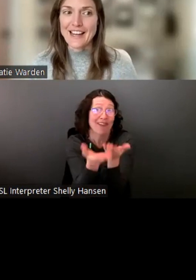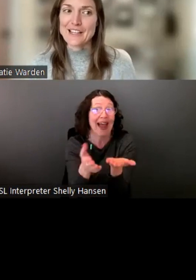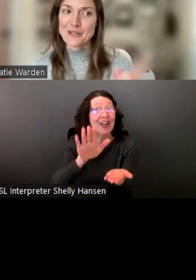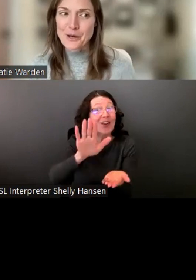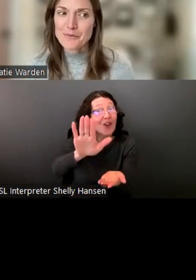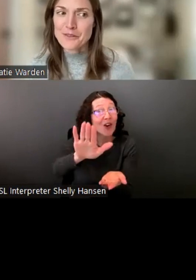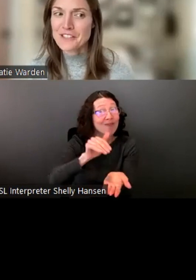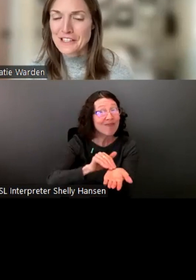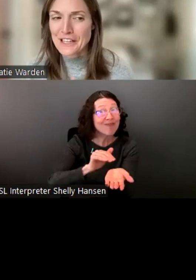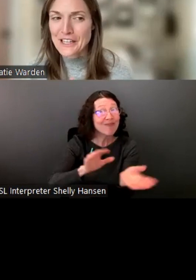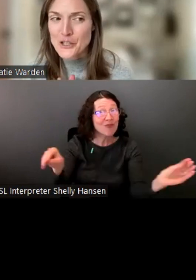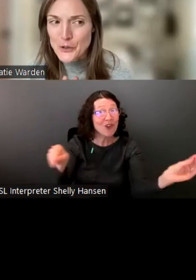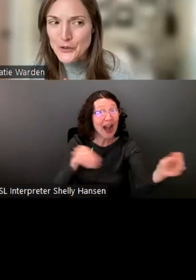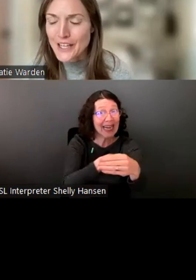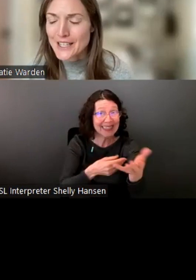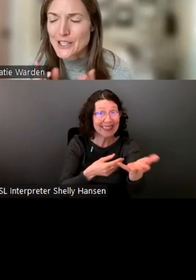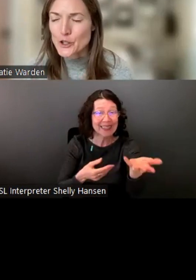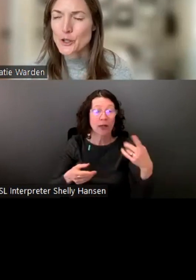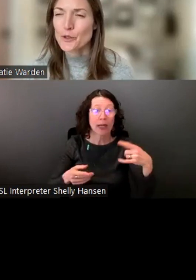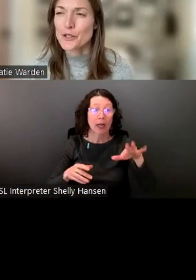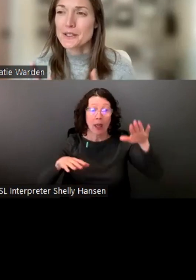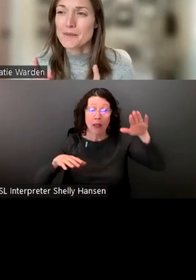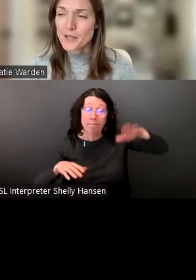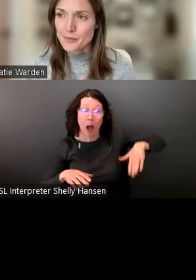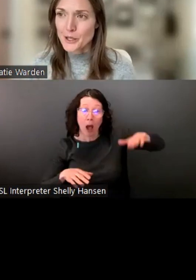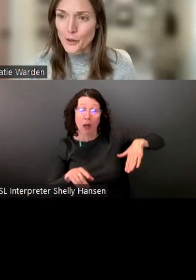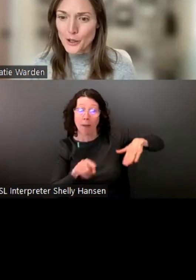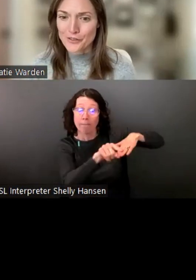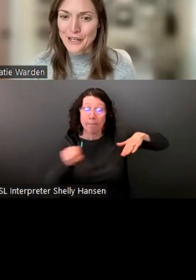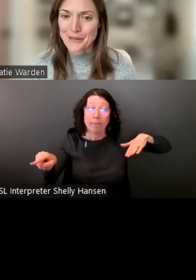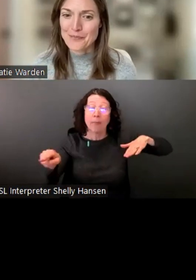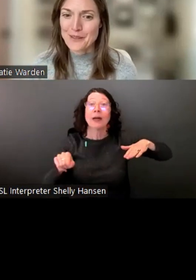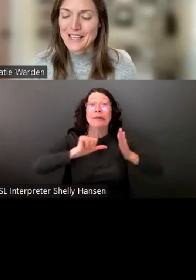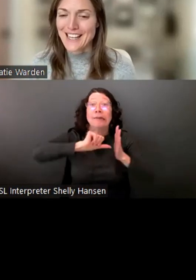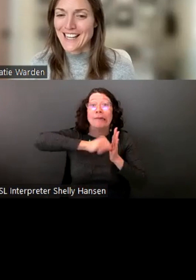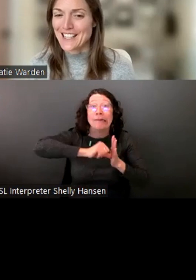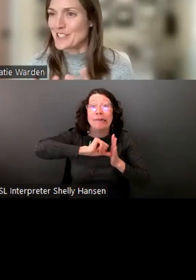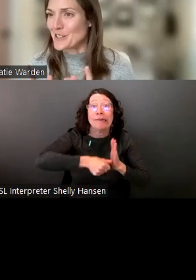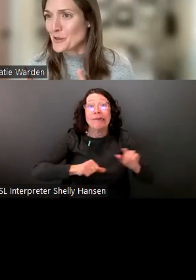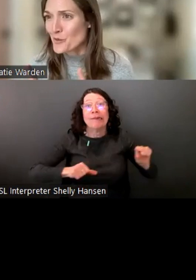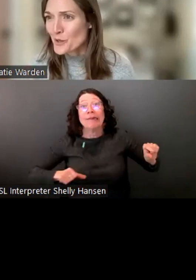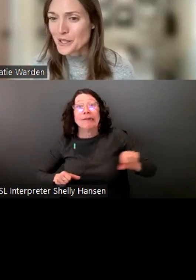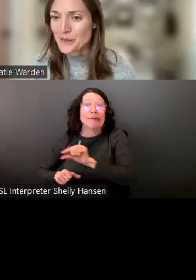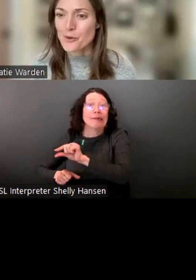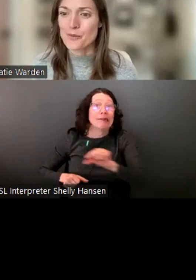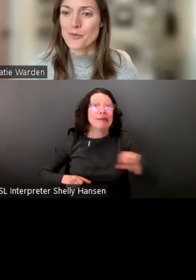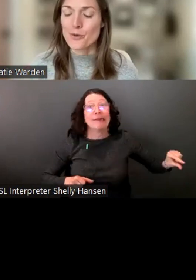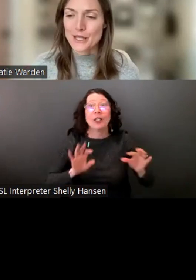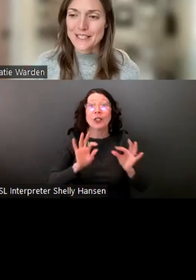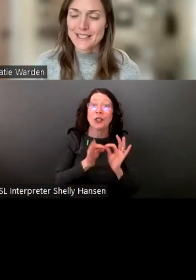And at the bottom of the slide, I note that interpreters must be qualified. This is a really important point.